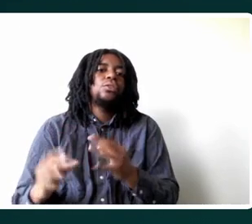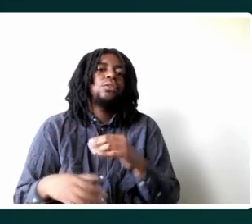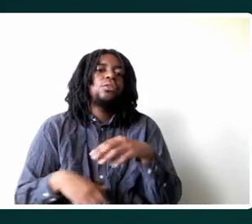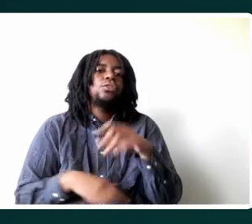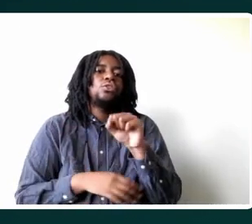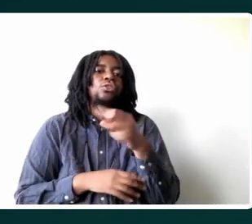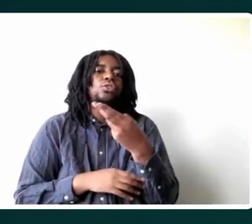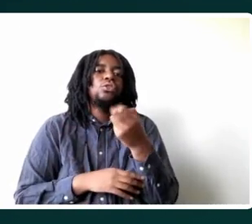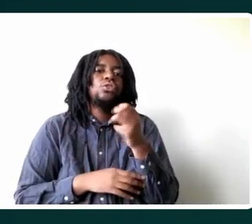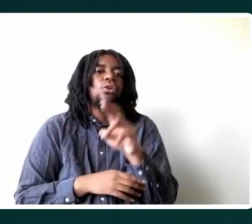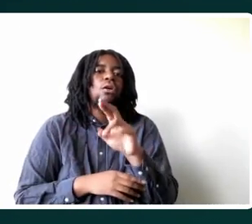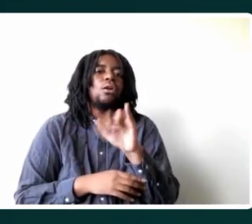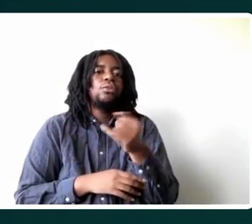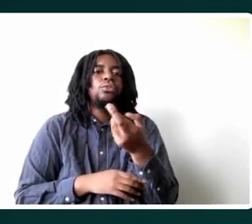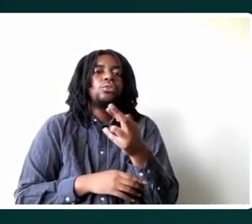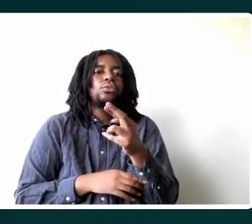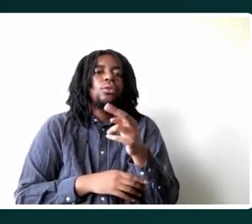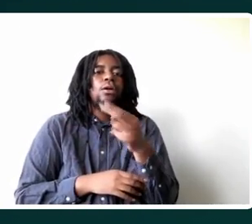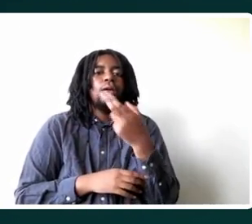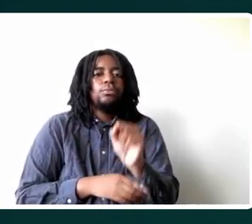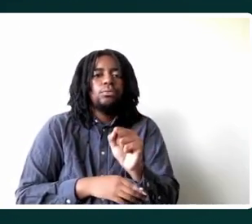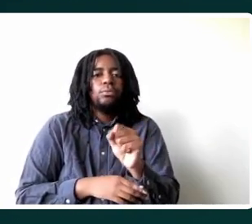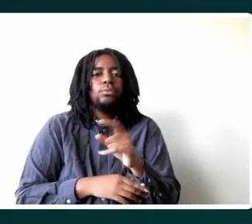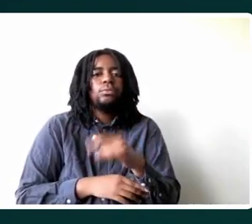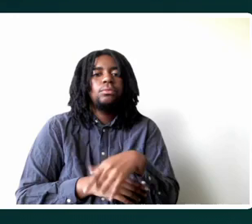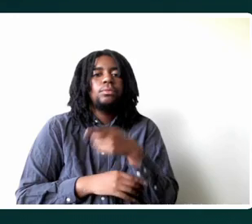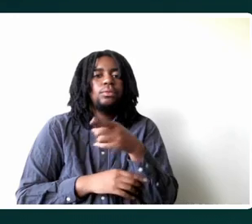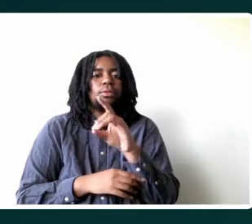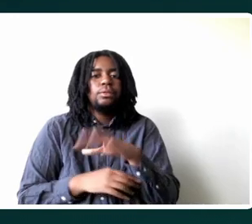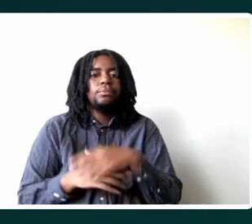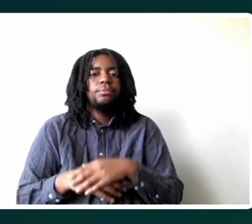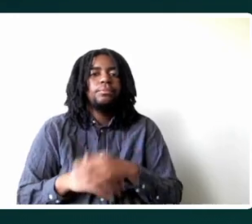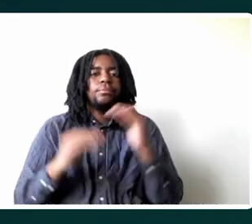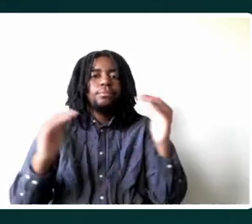Elizabeth Catlett, the renowned printmaker and sculptor, was a graduate of the D.C. Public